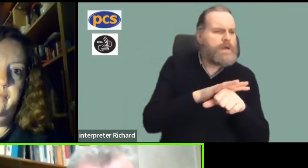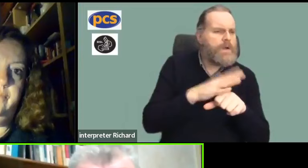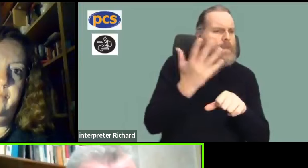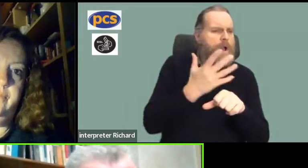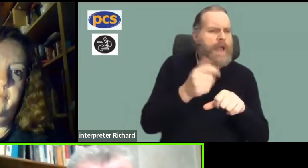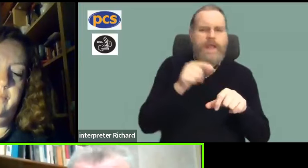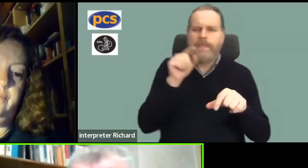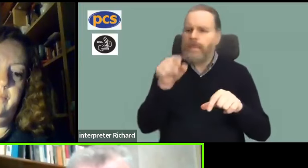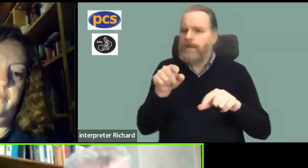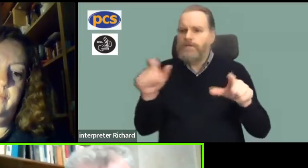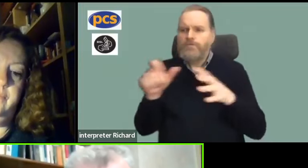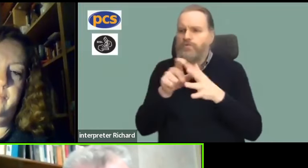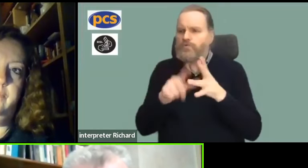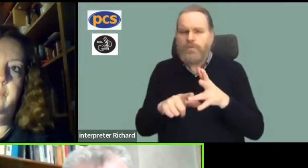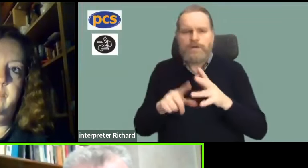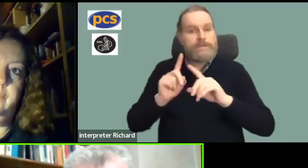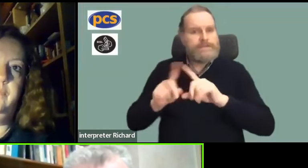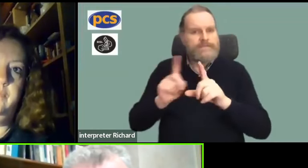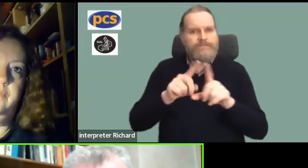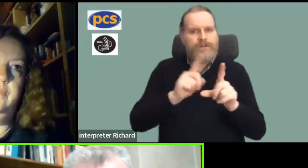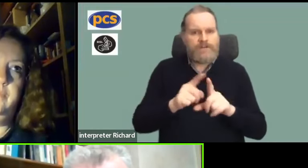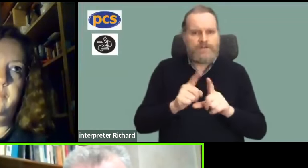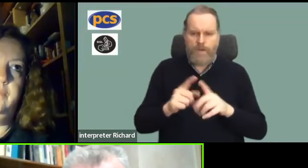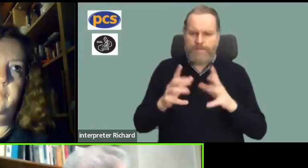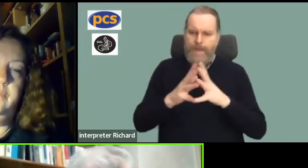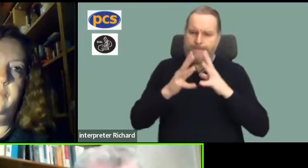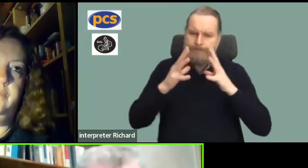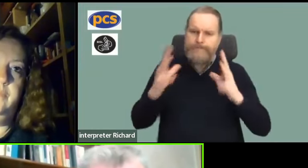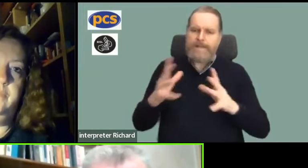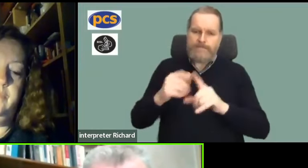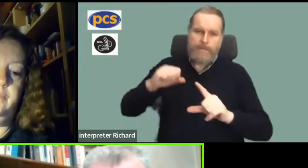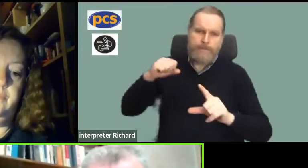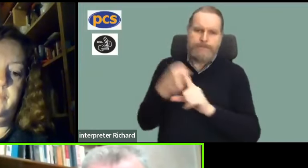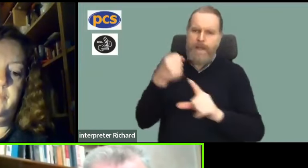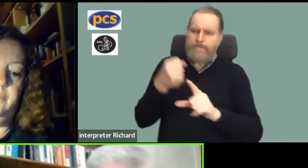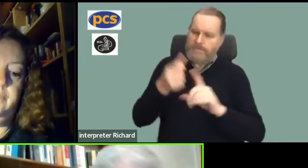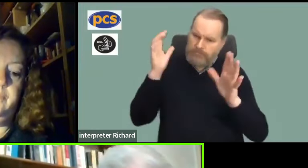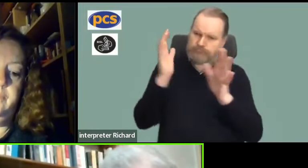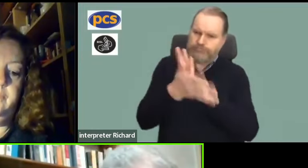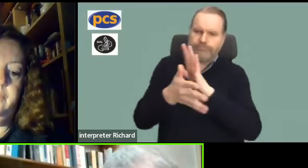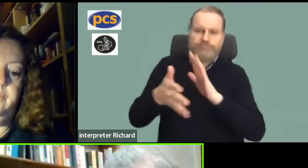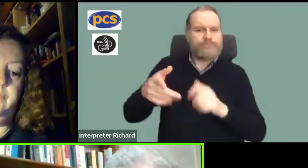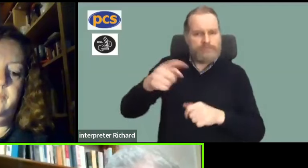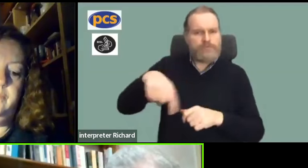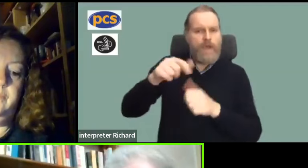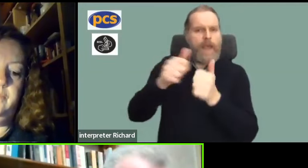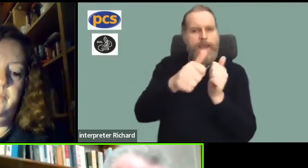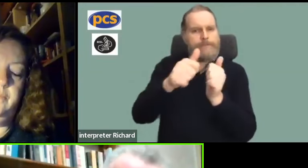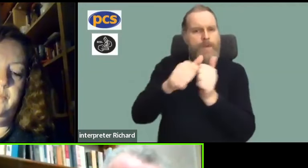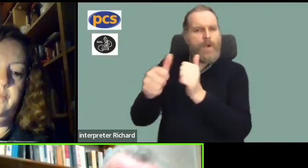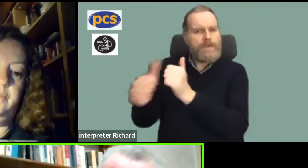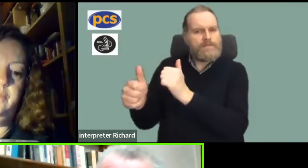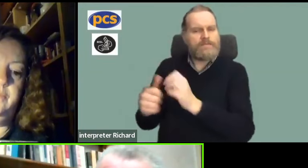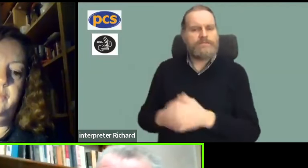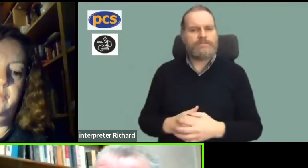cannot it be done differently? And cannot be done within the overall parameter. Just We will of course, want to do that. so just ust just think it is important to just think it is important to to